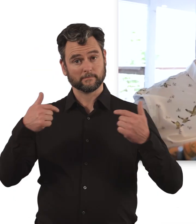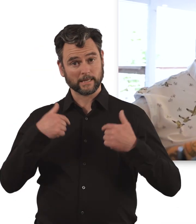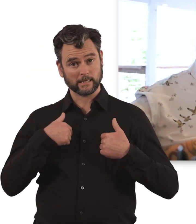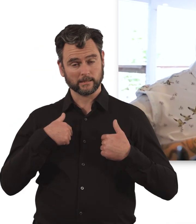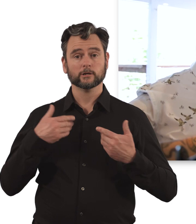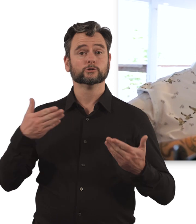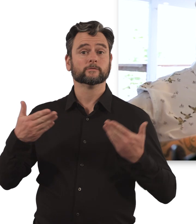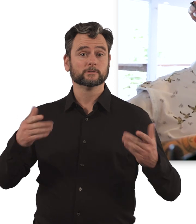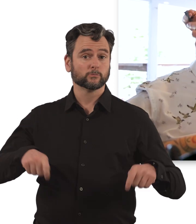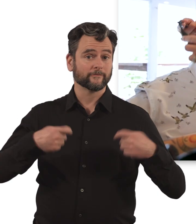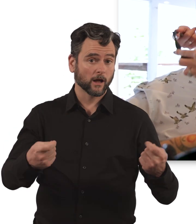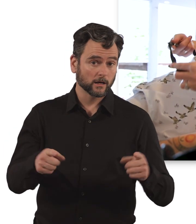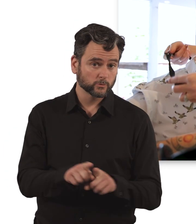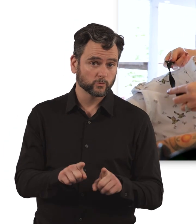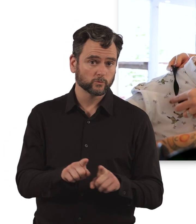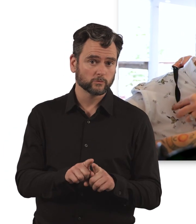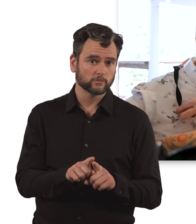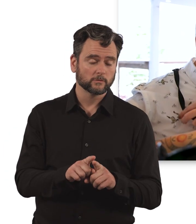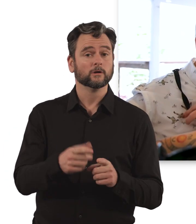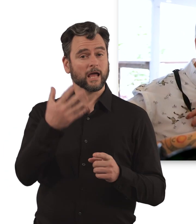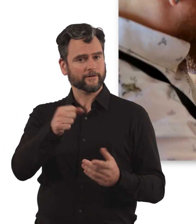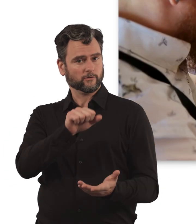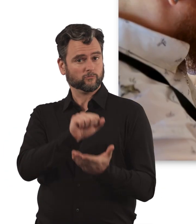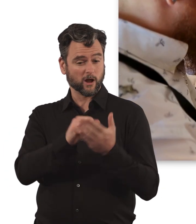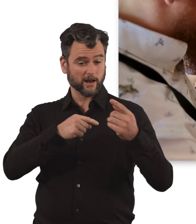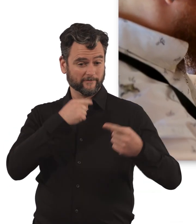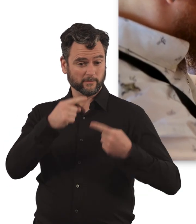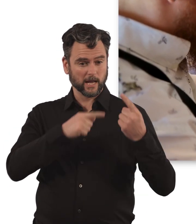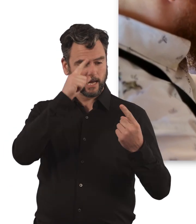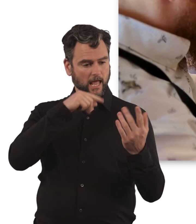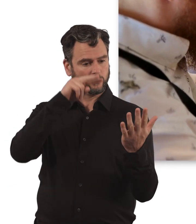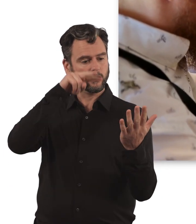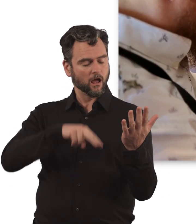For me, looking at it as a service provider also, having that information would be able